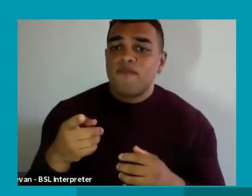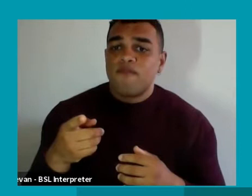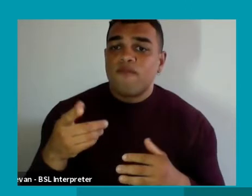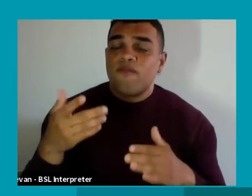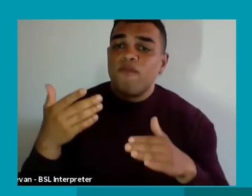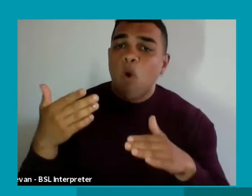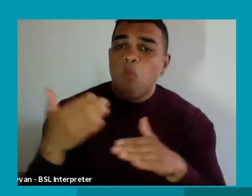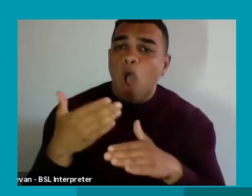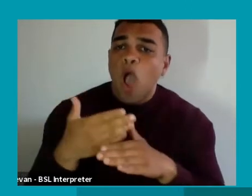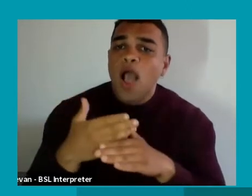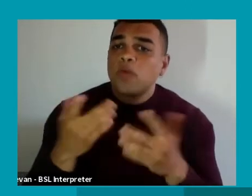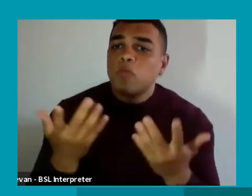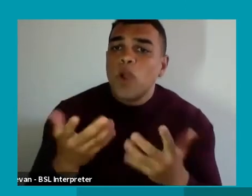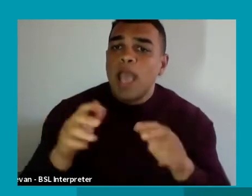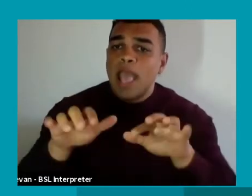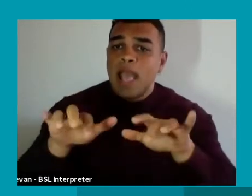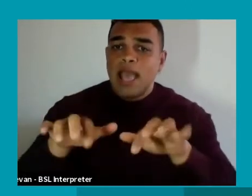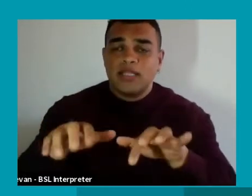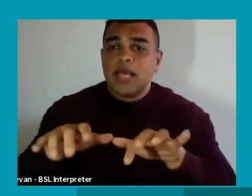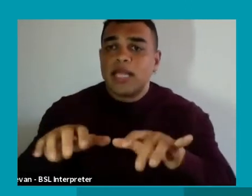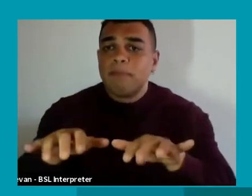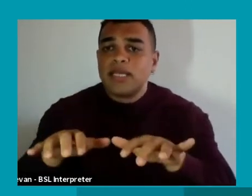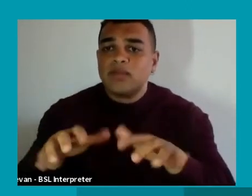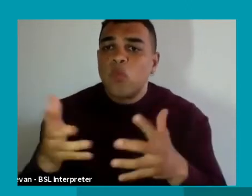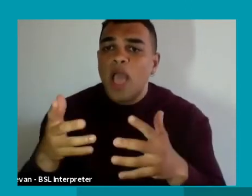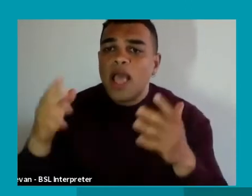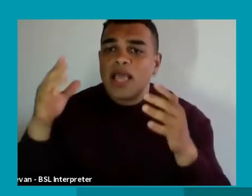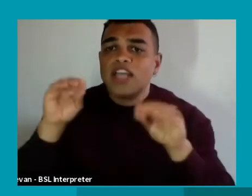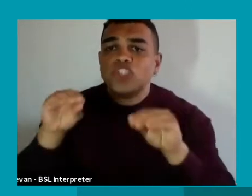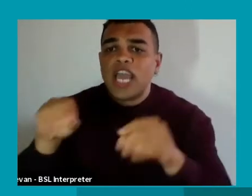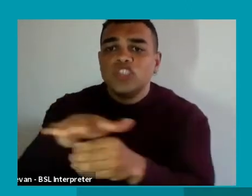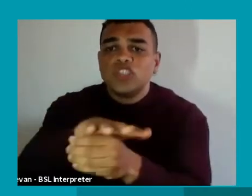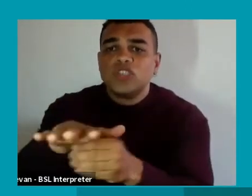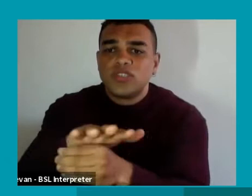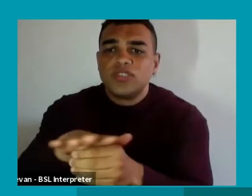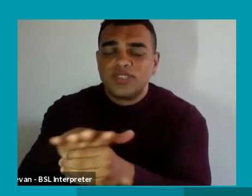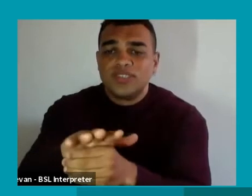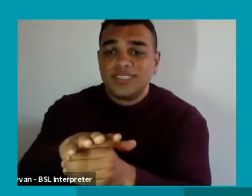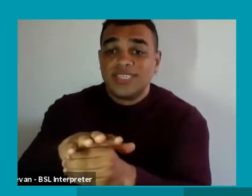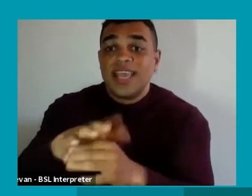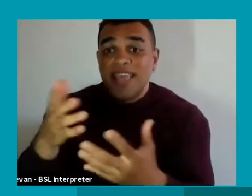you don't want to continue working in education. It's quite simple to pick up those skills and transfer them to a new area.